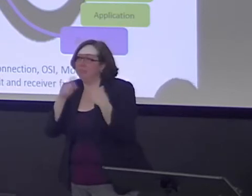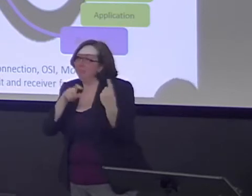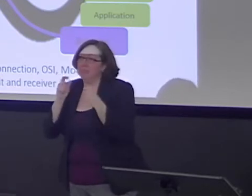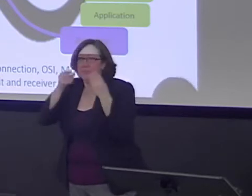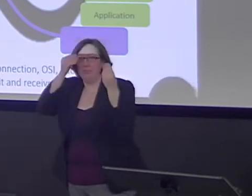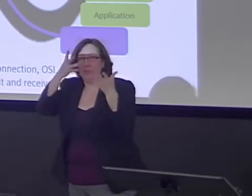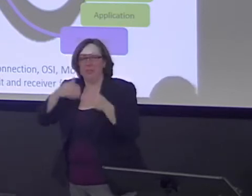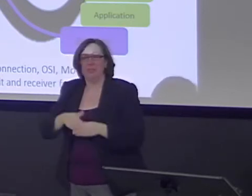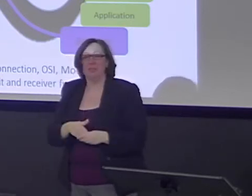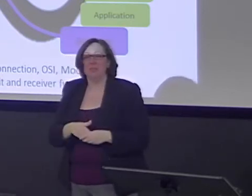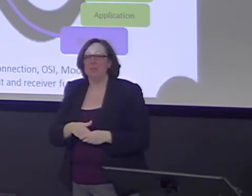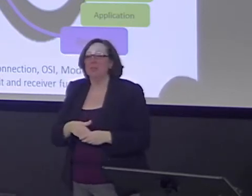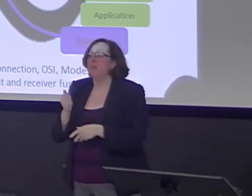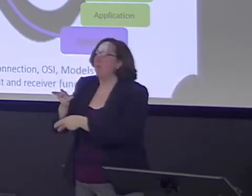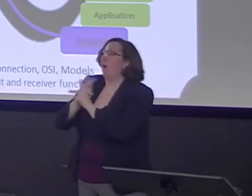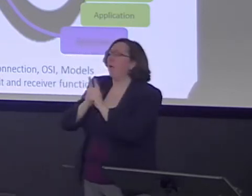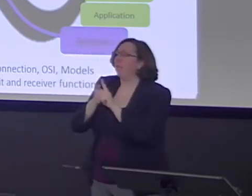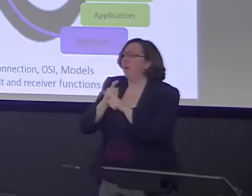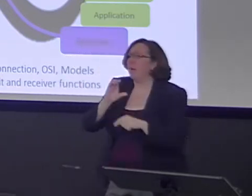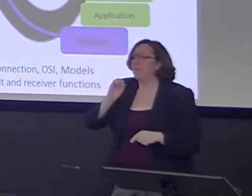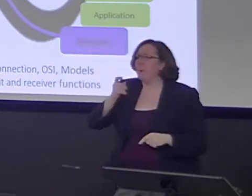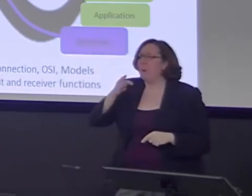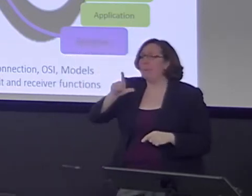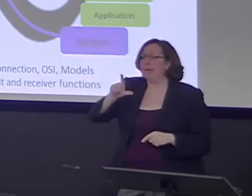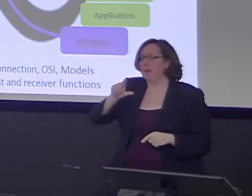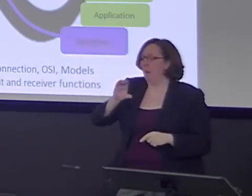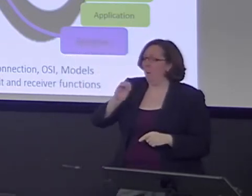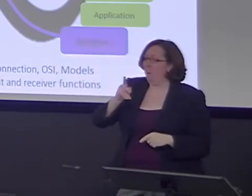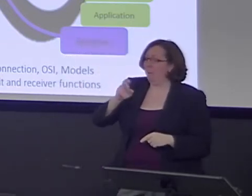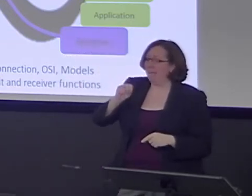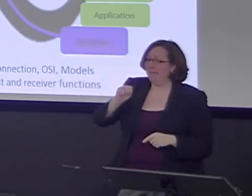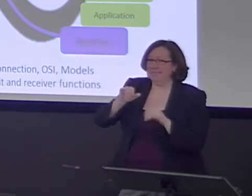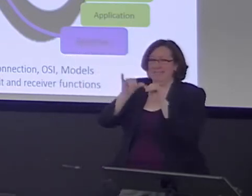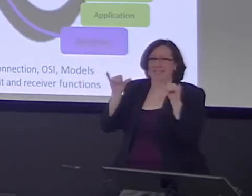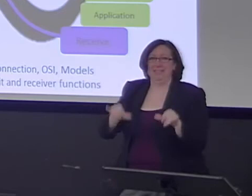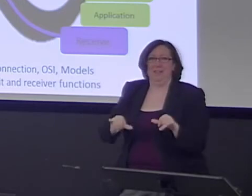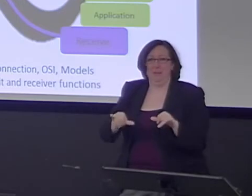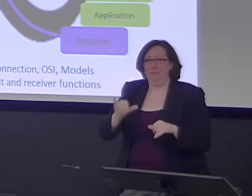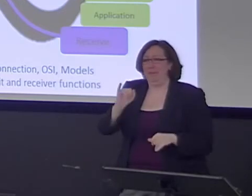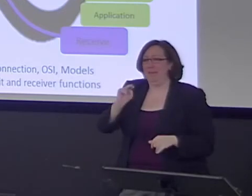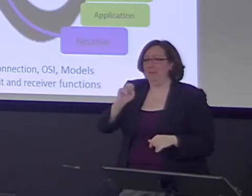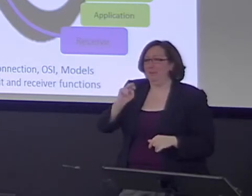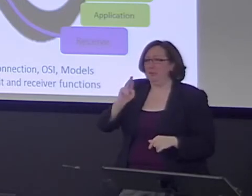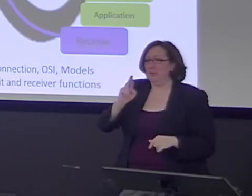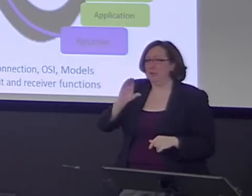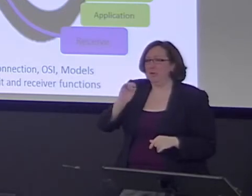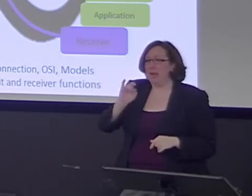the open systems interconnection models or OSI models. These are so standard and so old